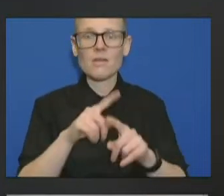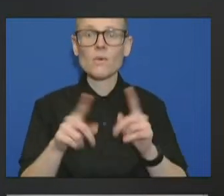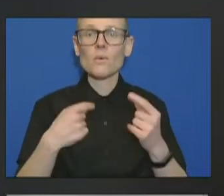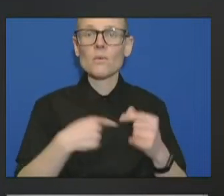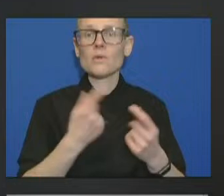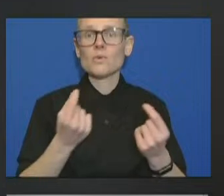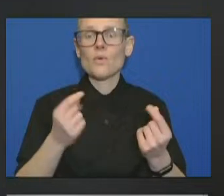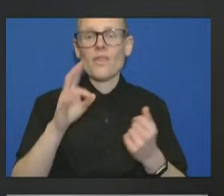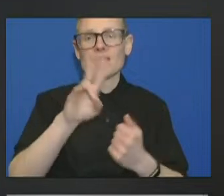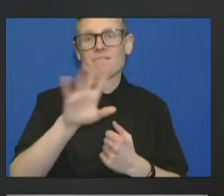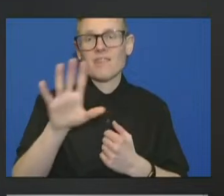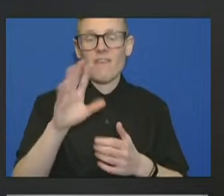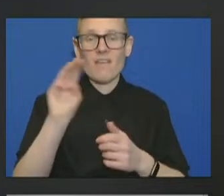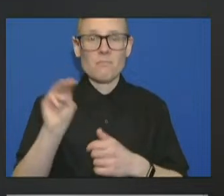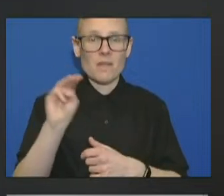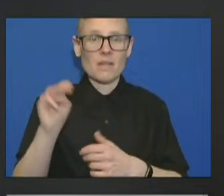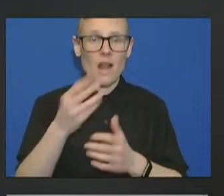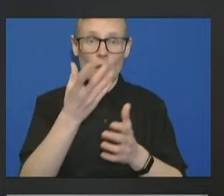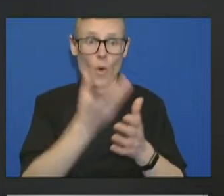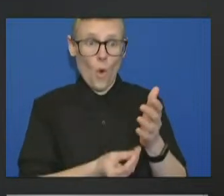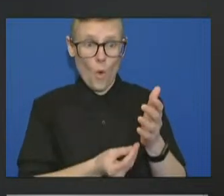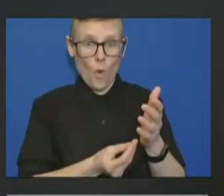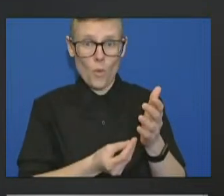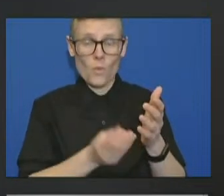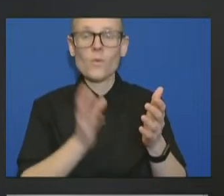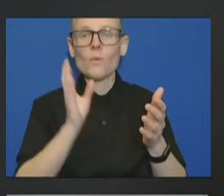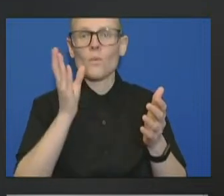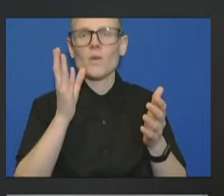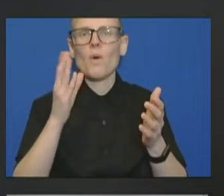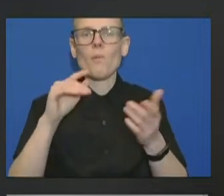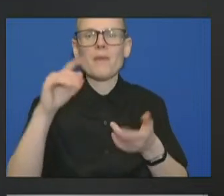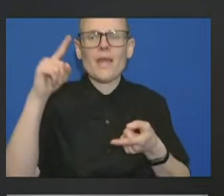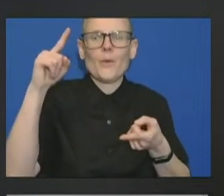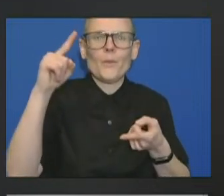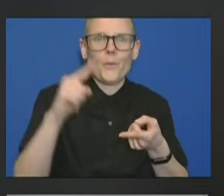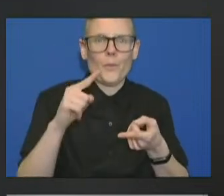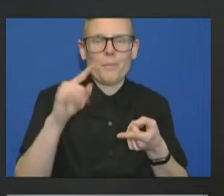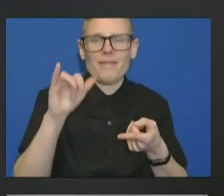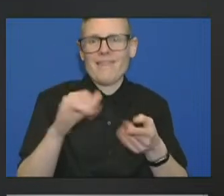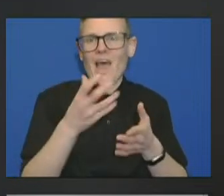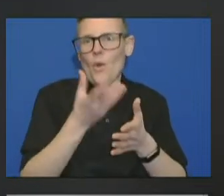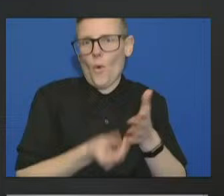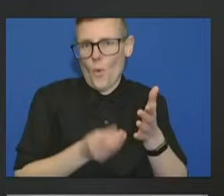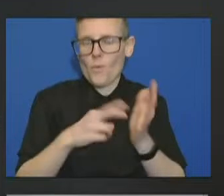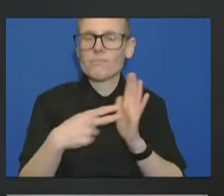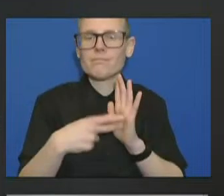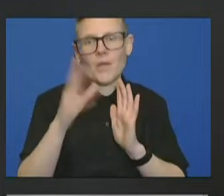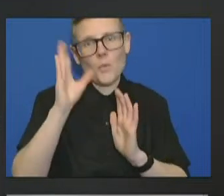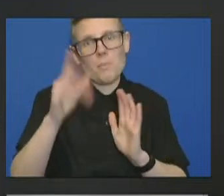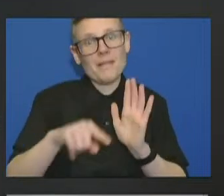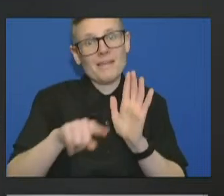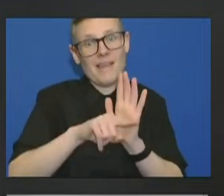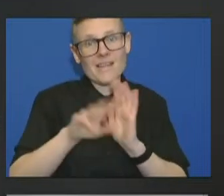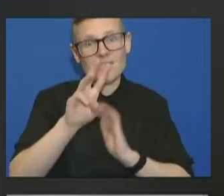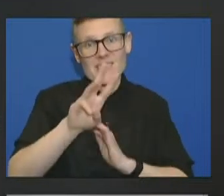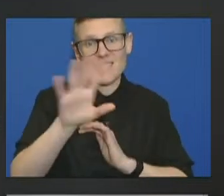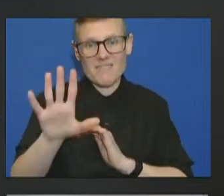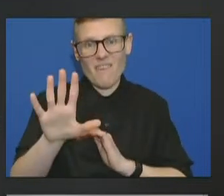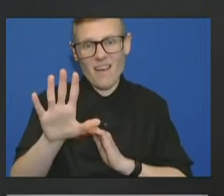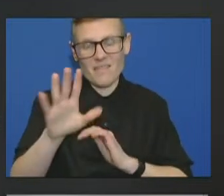the budget document. What we're really doing is we're taking the $75 million hole, and we're